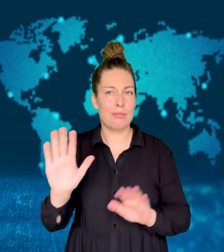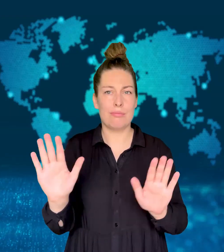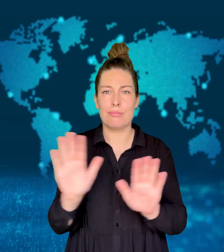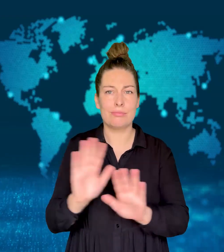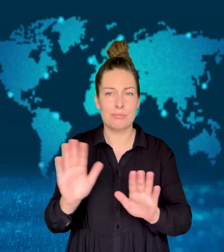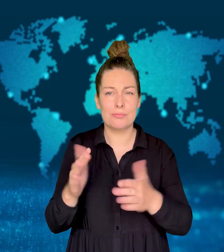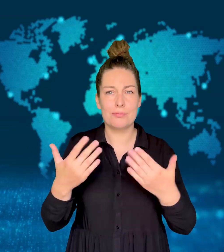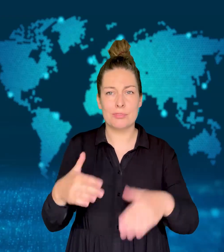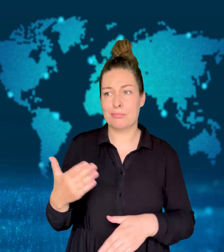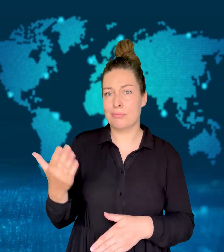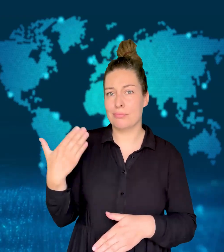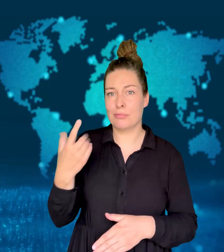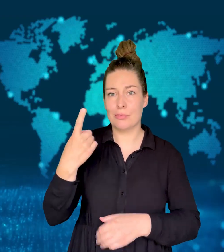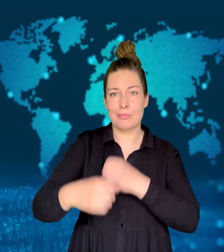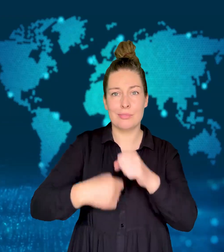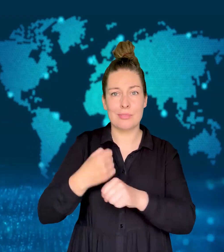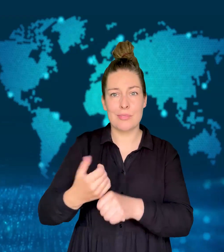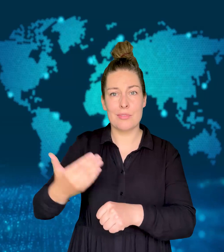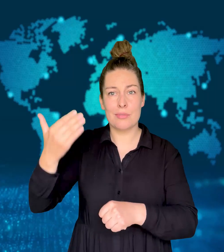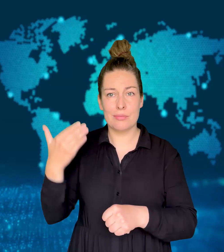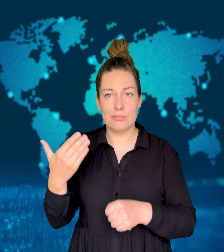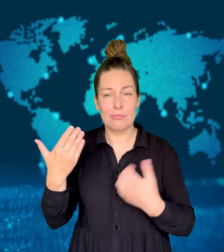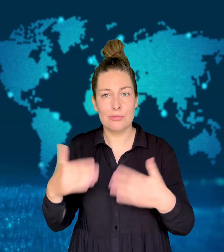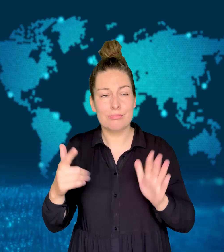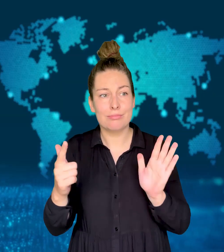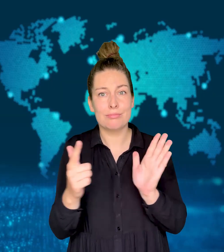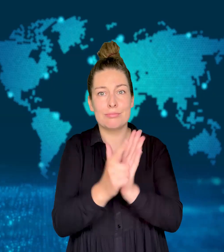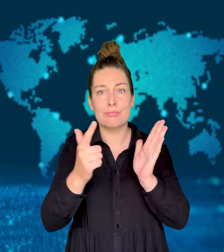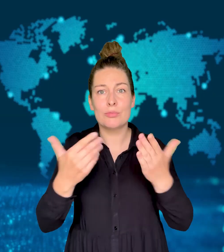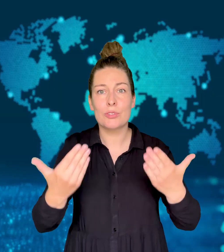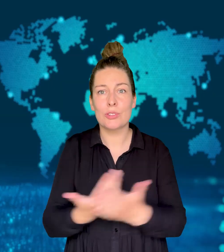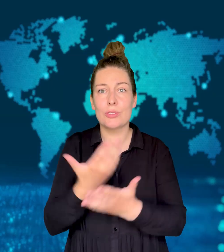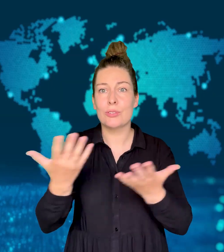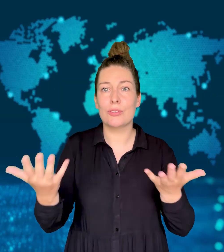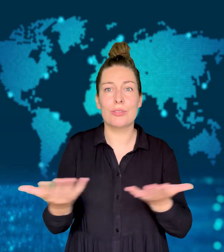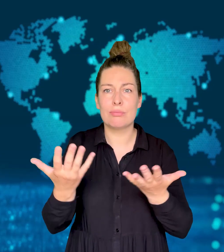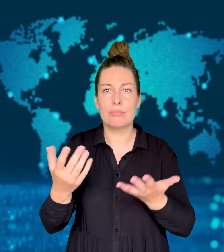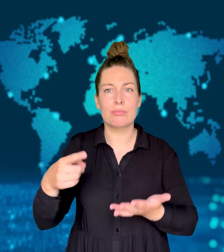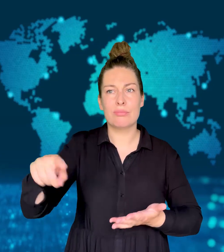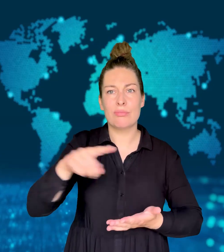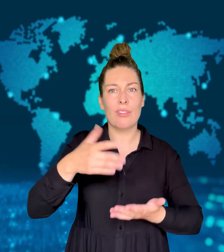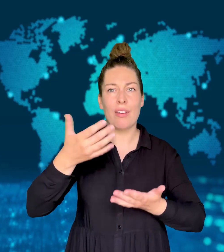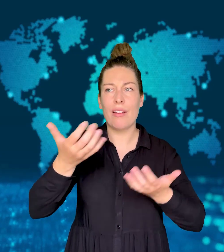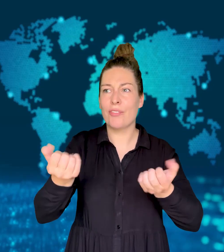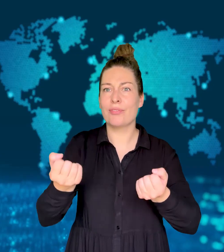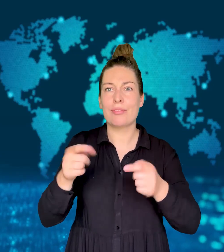The law is not the first of Russia's crackdowns on the LGBTQ+ community.